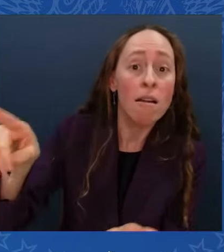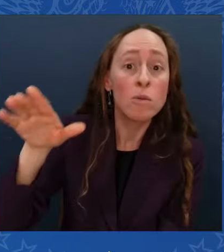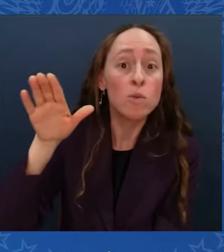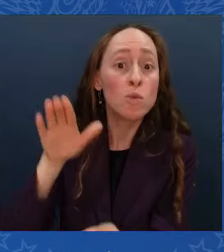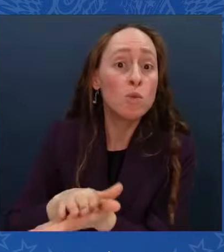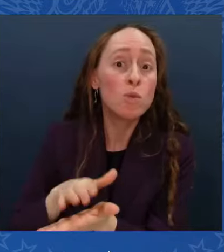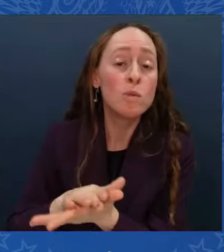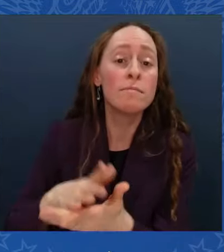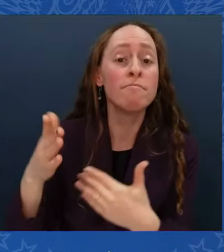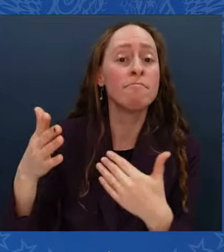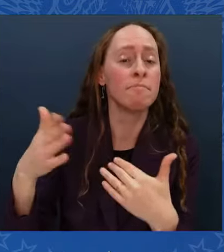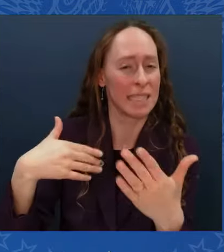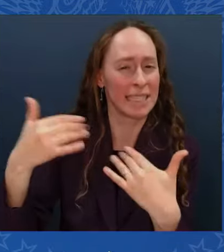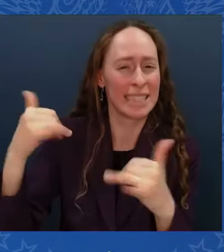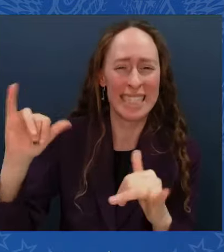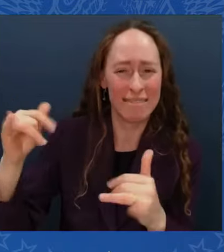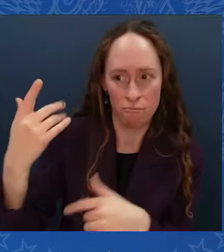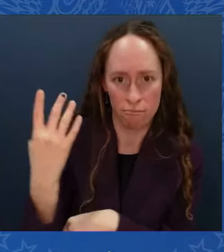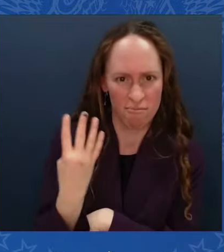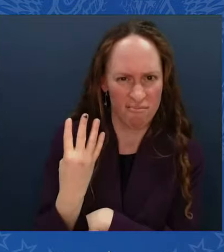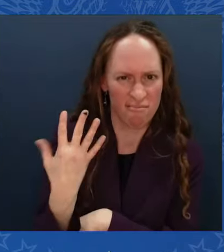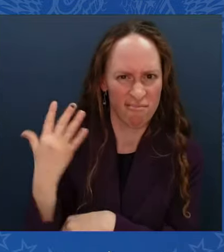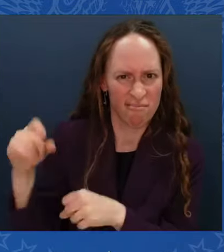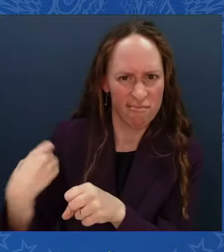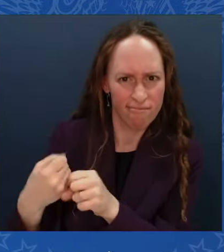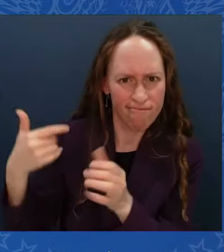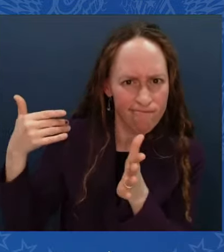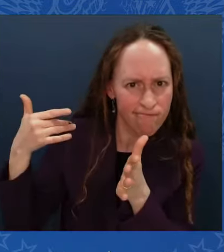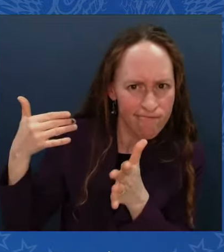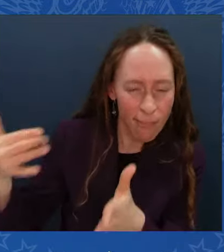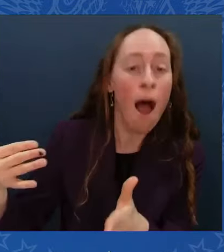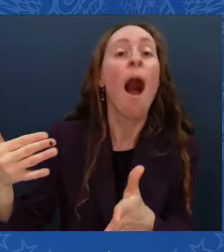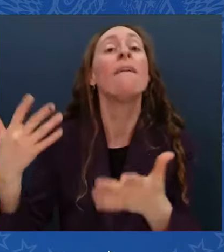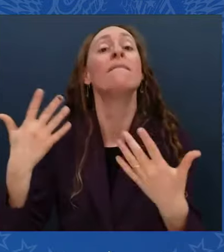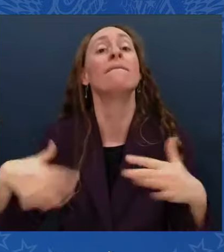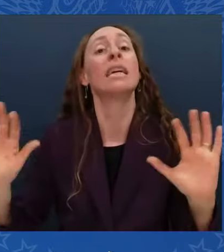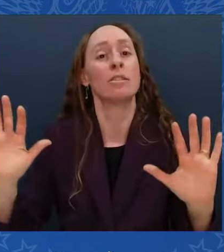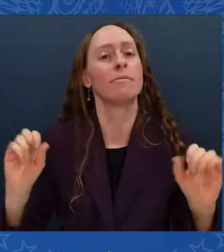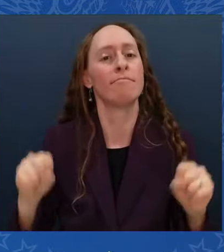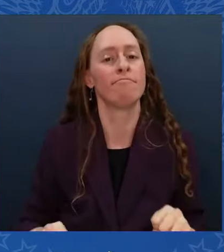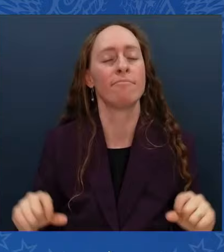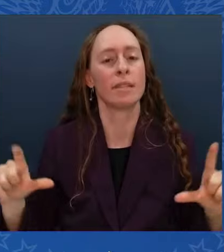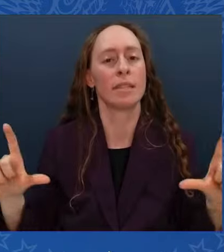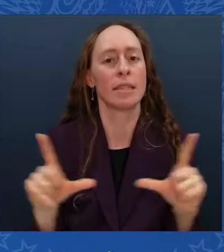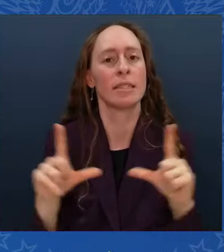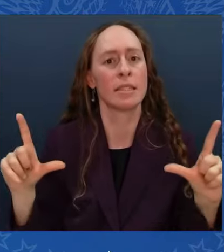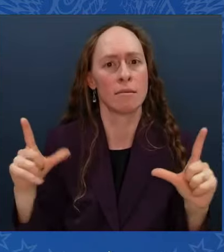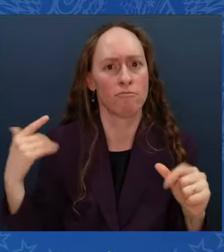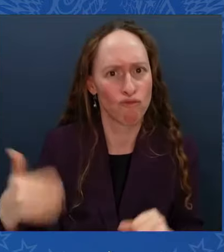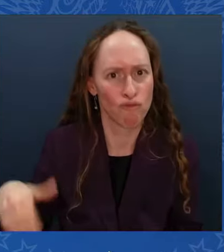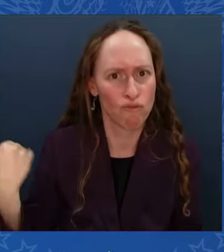before you qualify to have a license. They work like hell to get these licenses. And guess what? If you work with your hands,